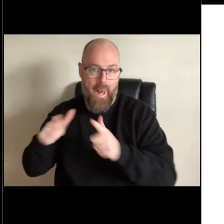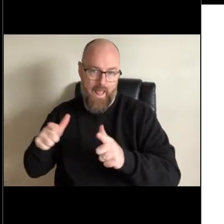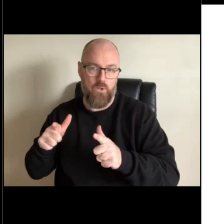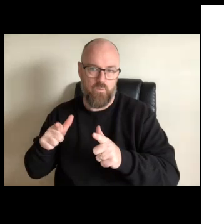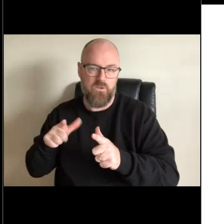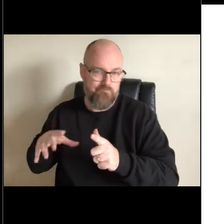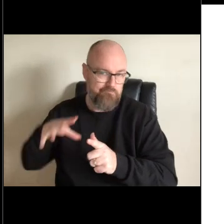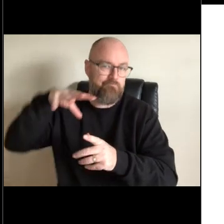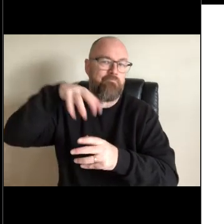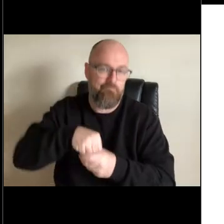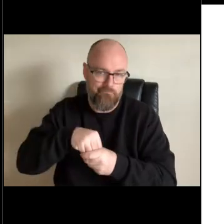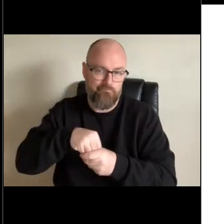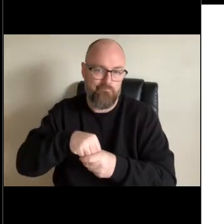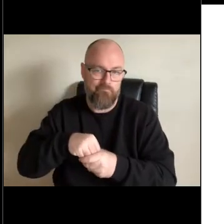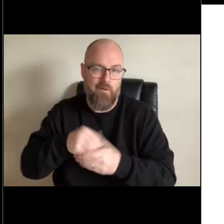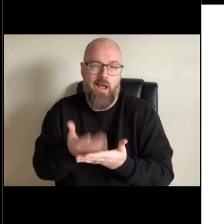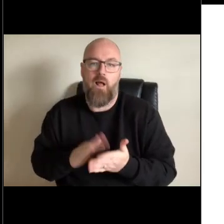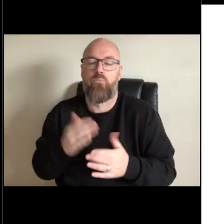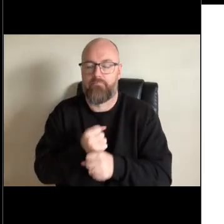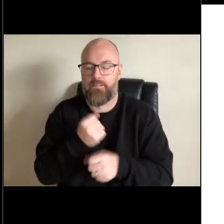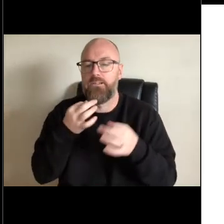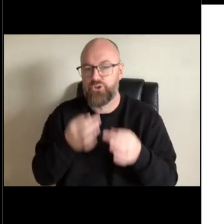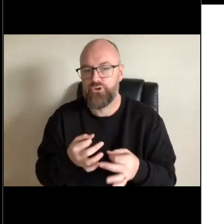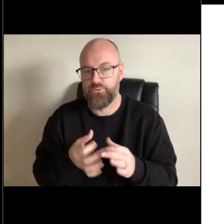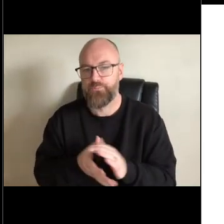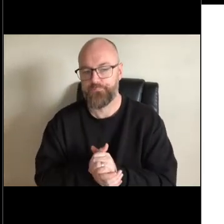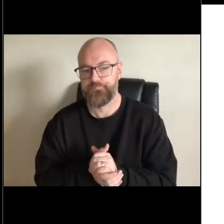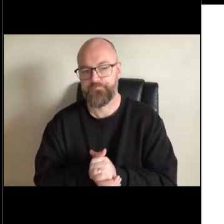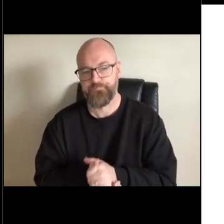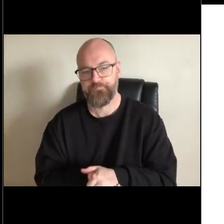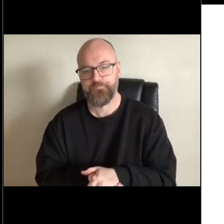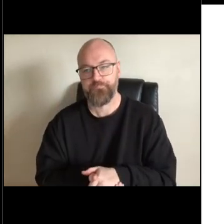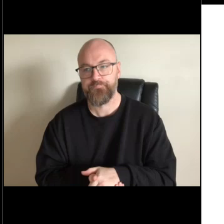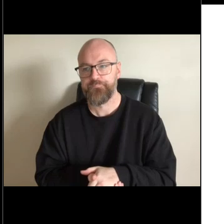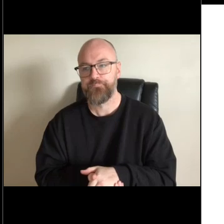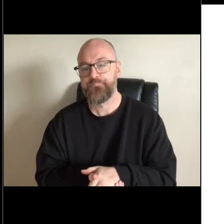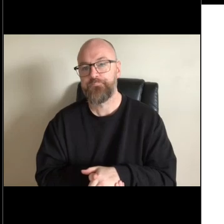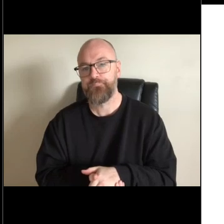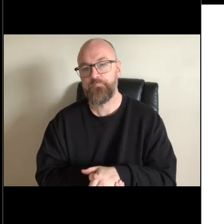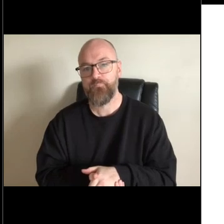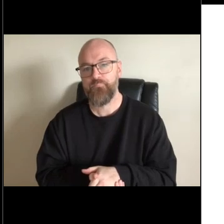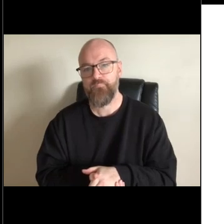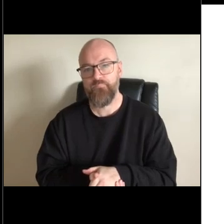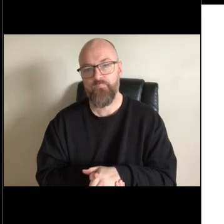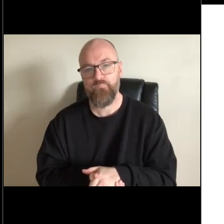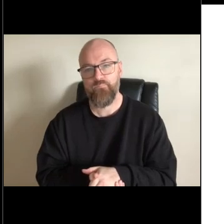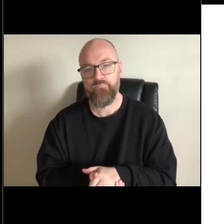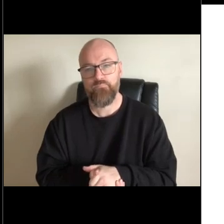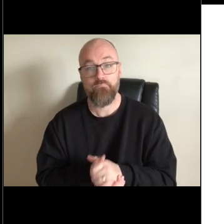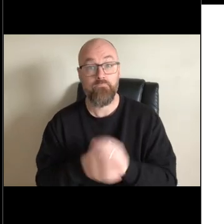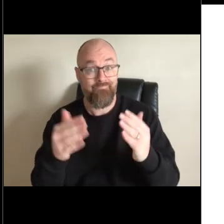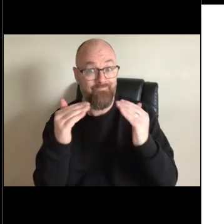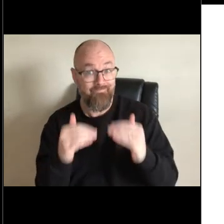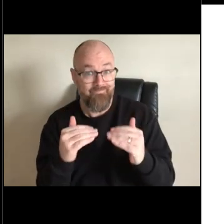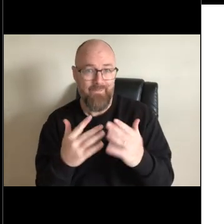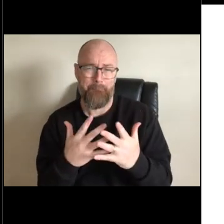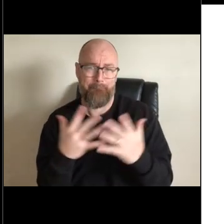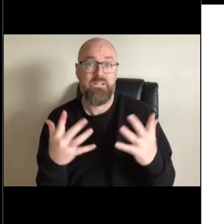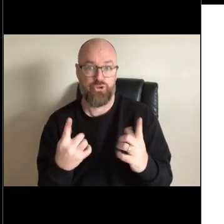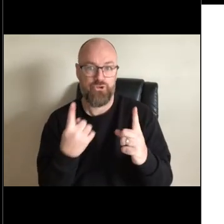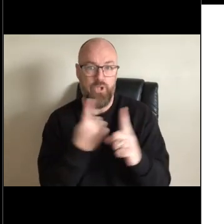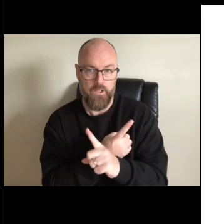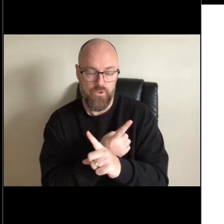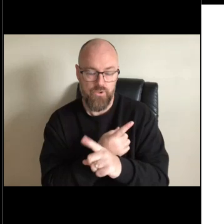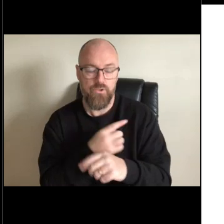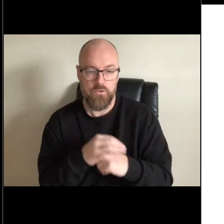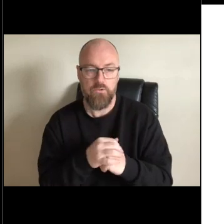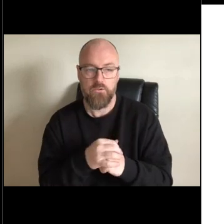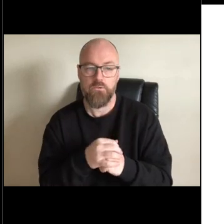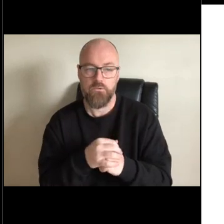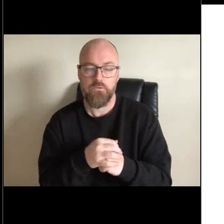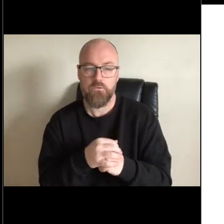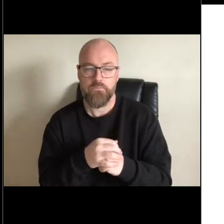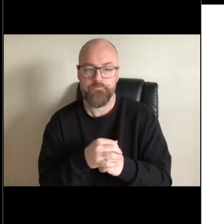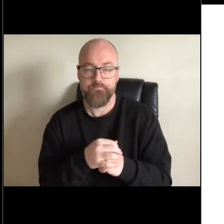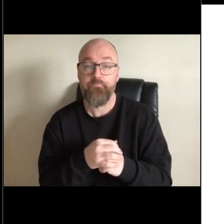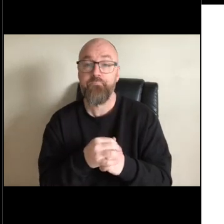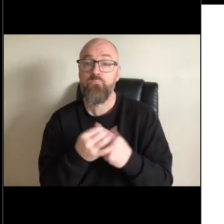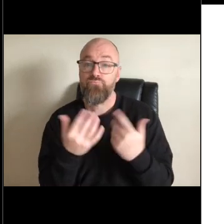making the next big change that um has occurred is in those cases where there have been final